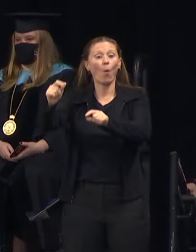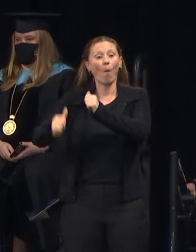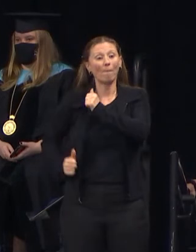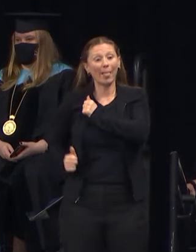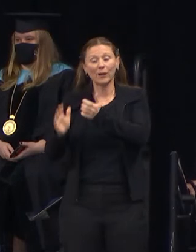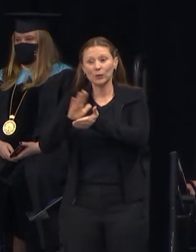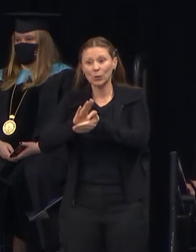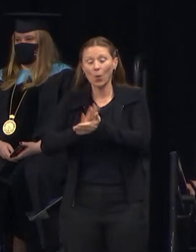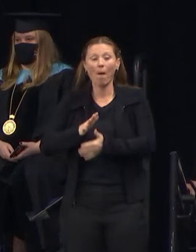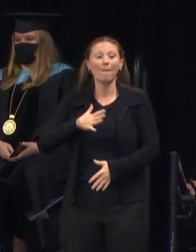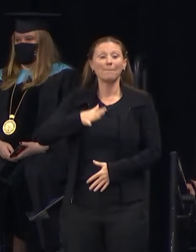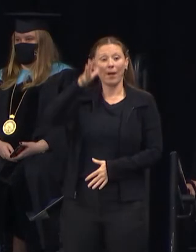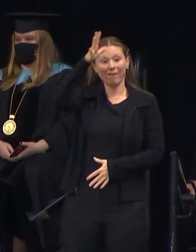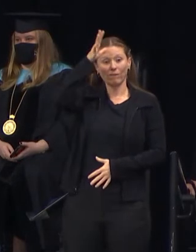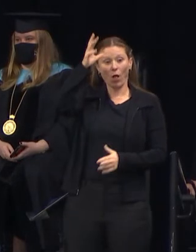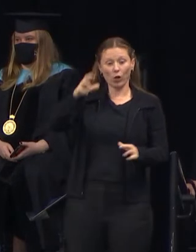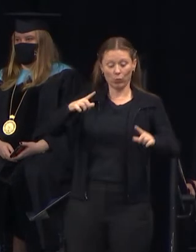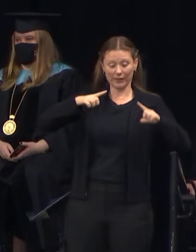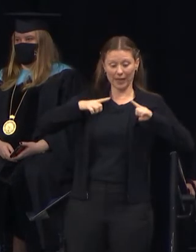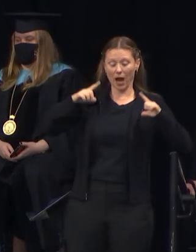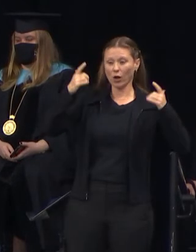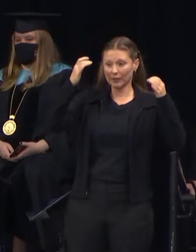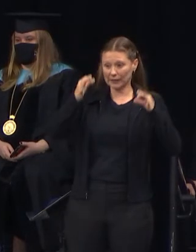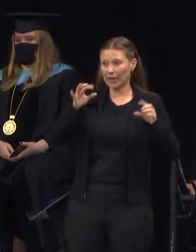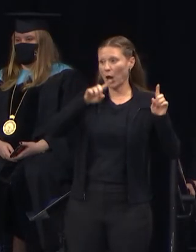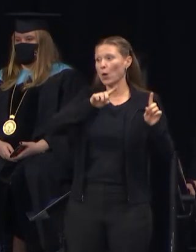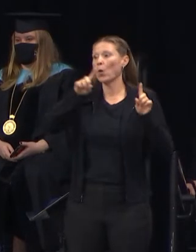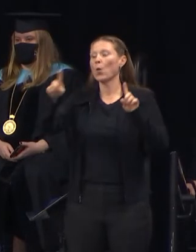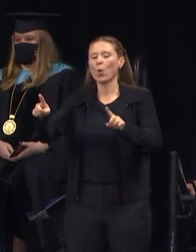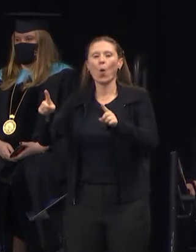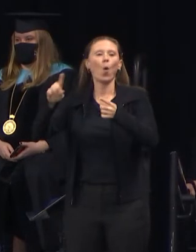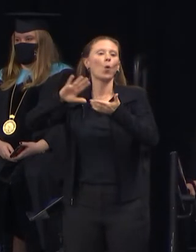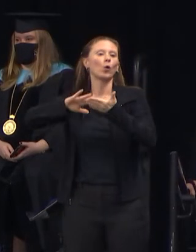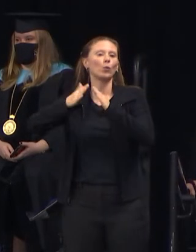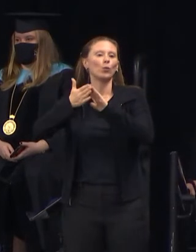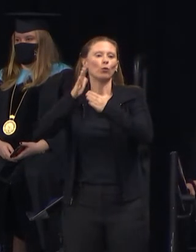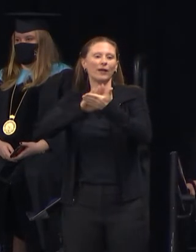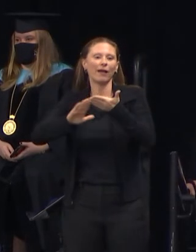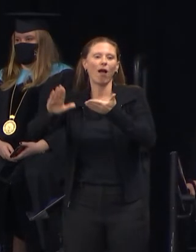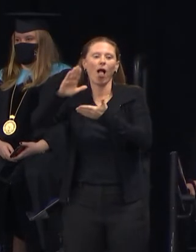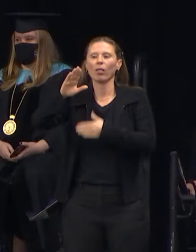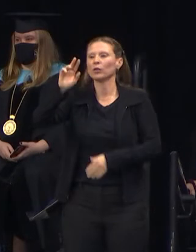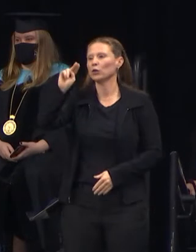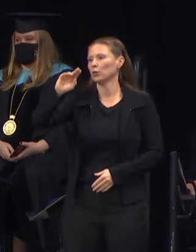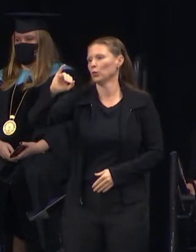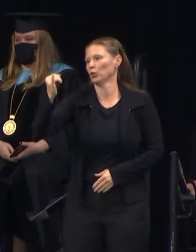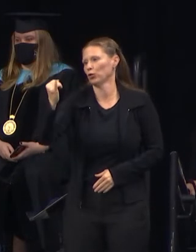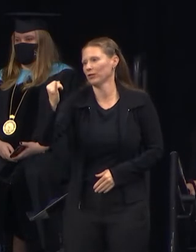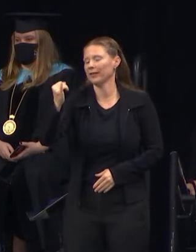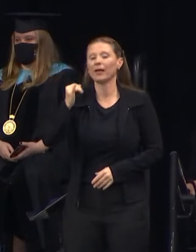and deciding to attend Burlington County Community College in New Jersey on the GI Bill.